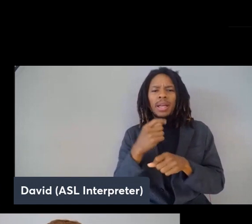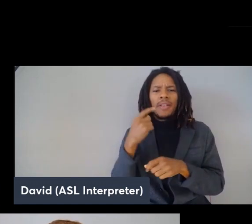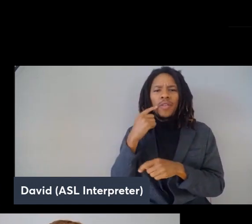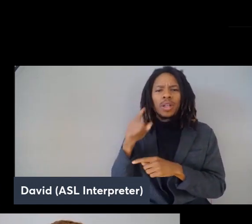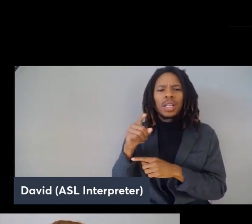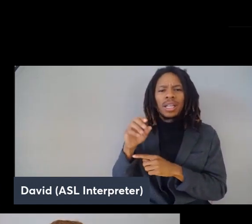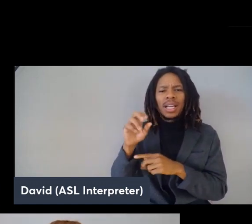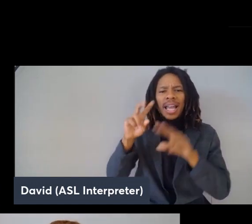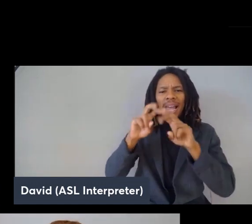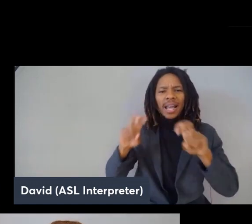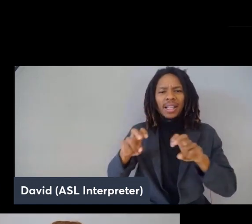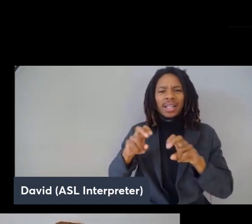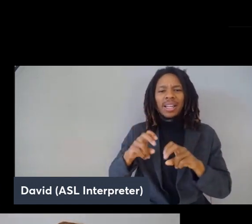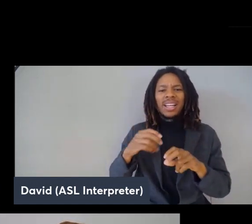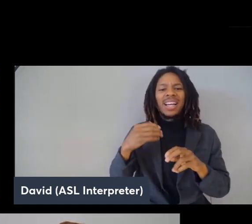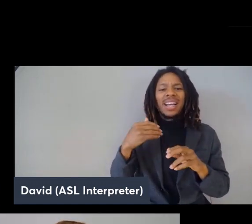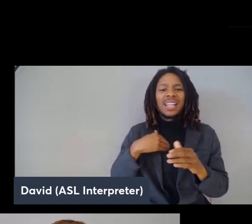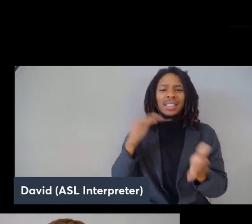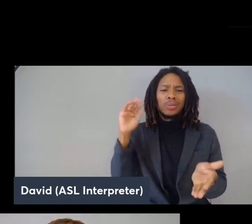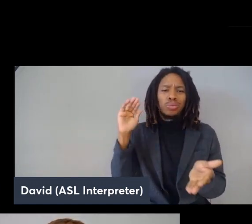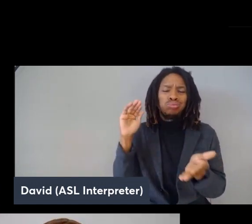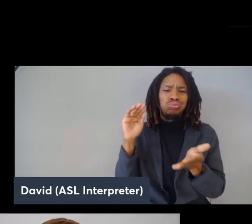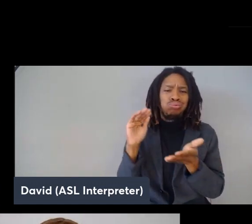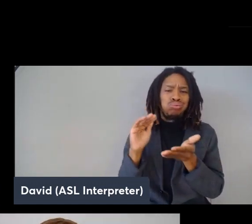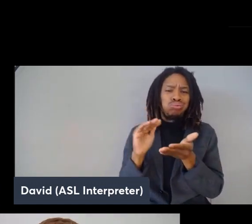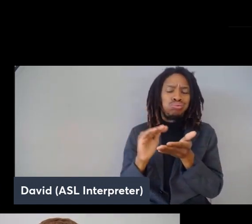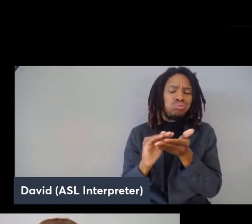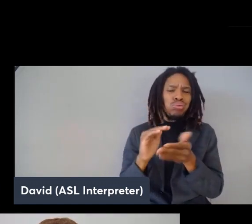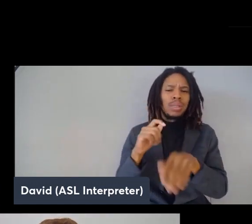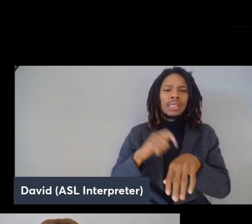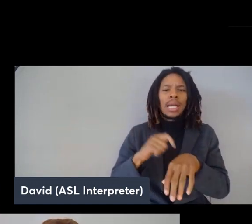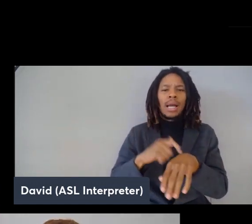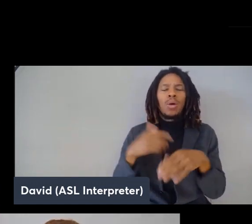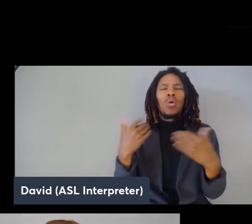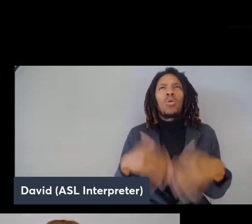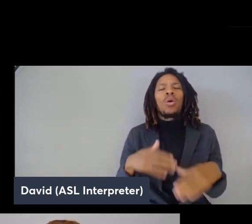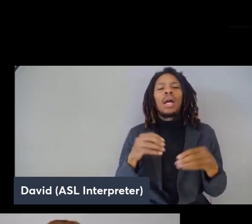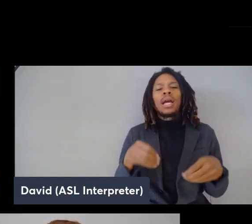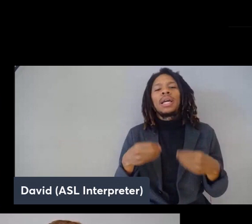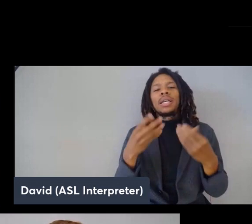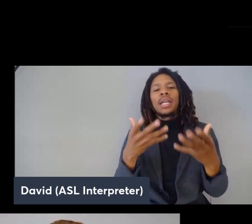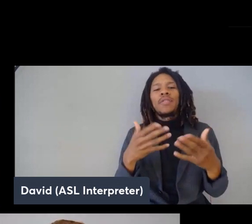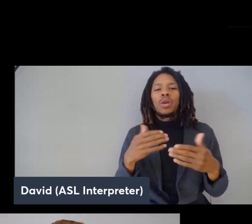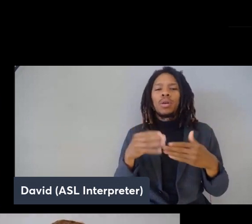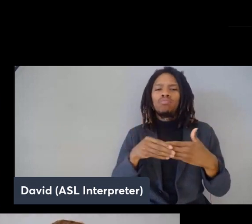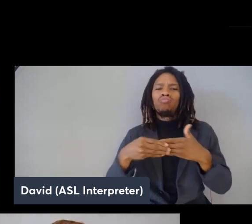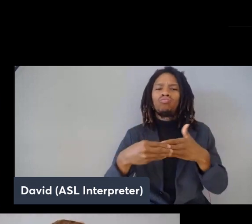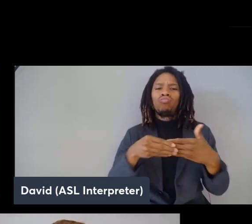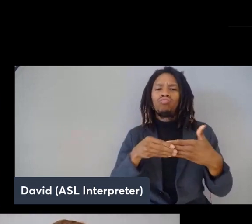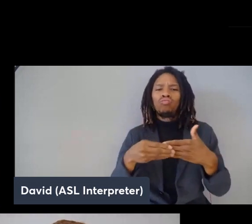and that shaves, saves a lot of time and gives you agility. So I think one of the things we see customers wanting